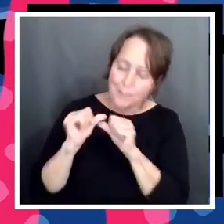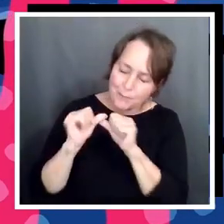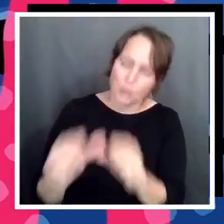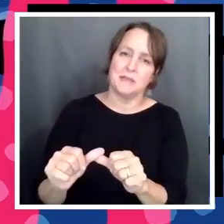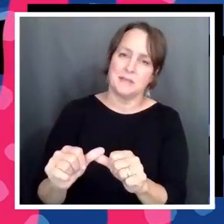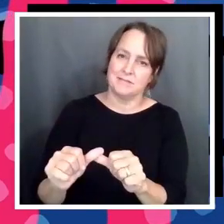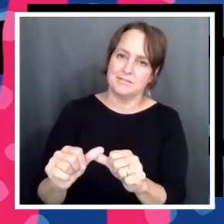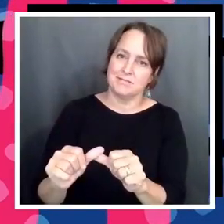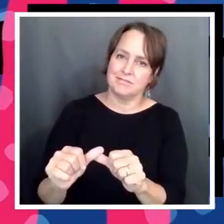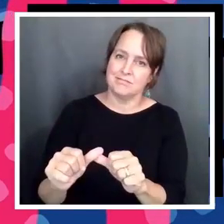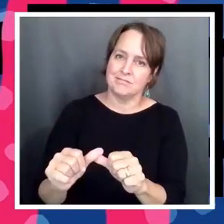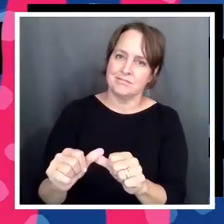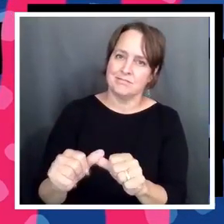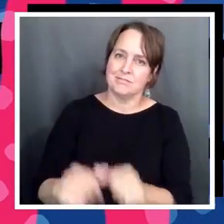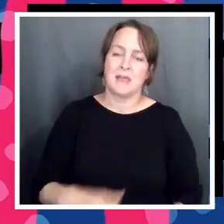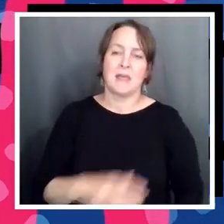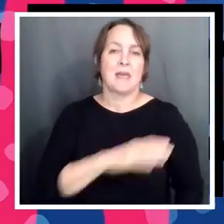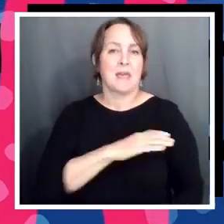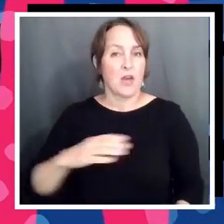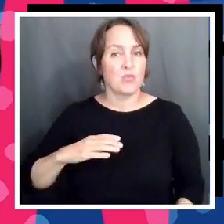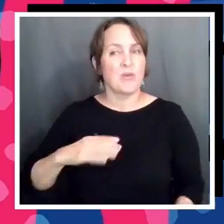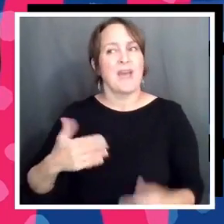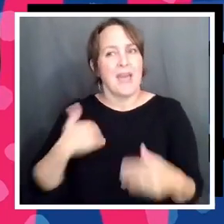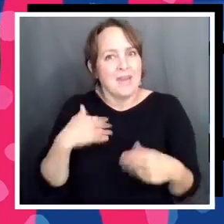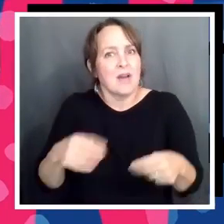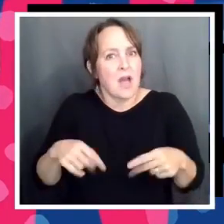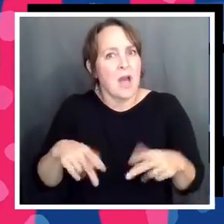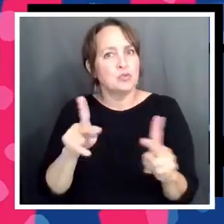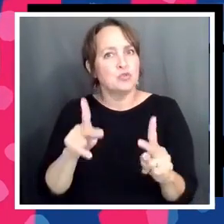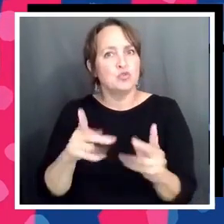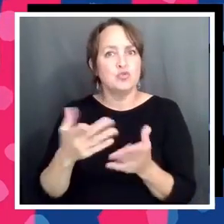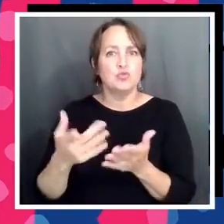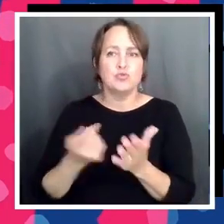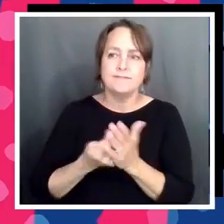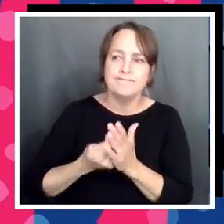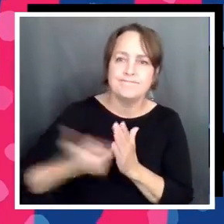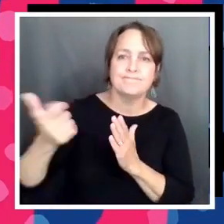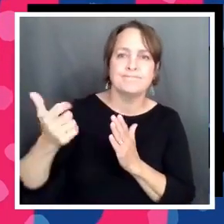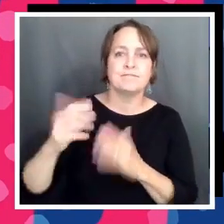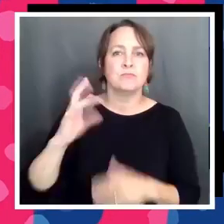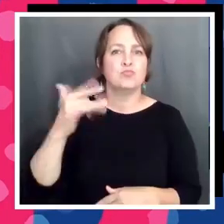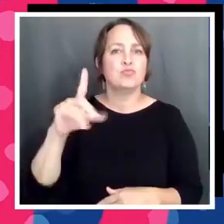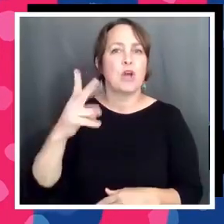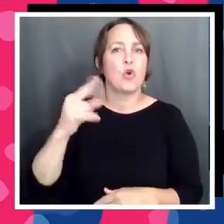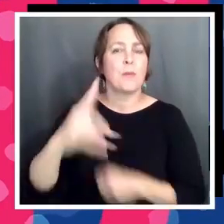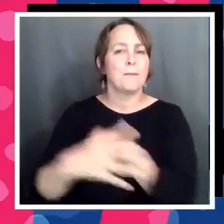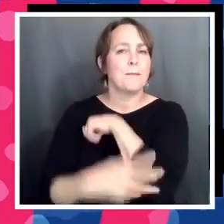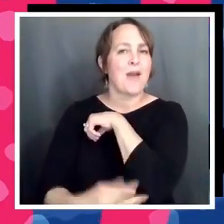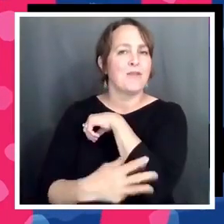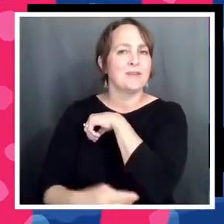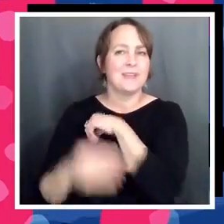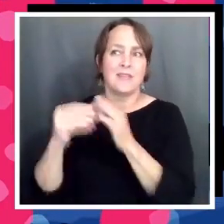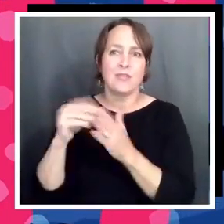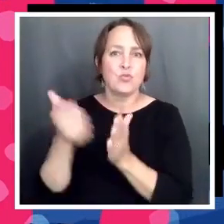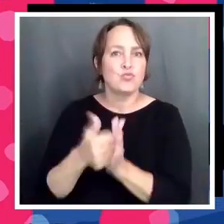MAKE THESE TAX CREDITS